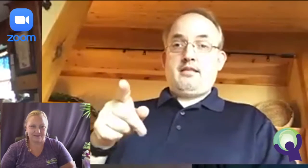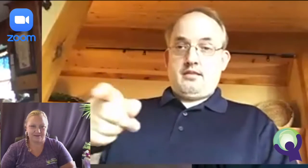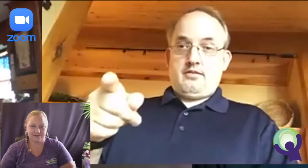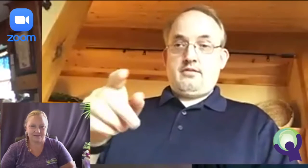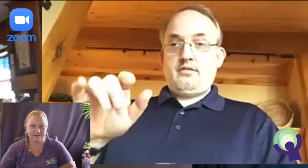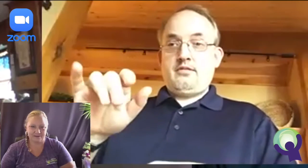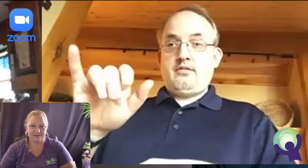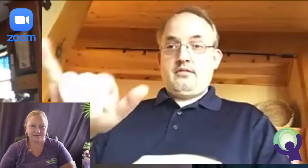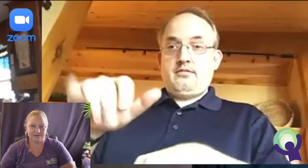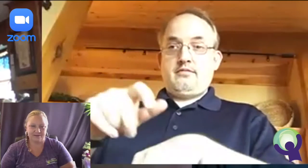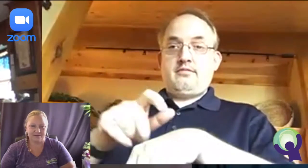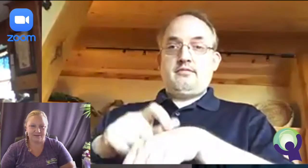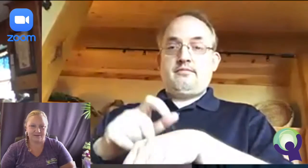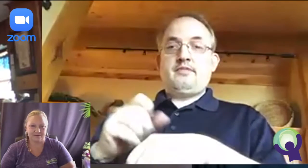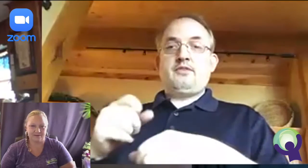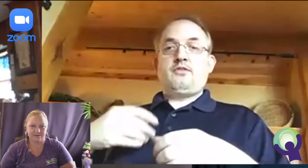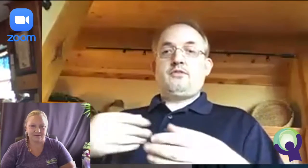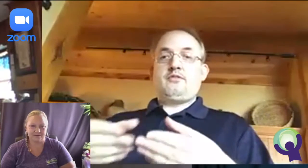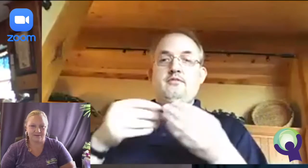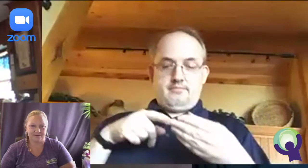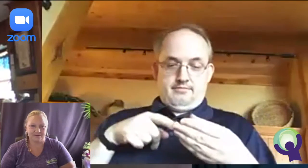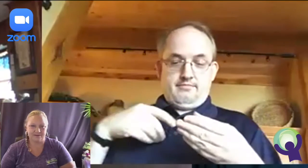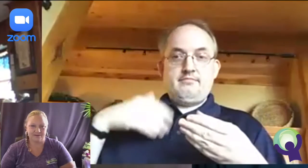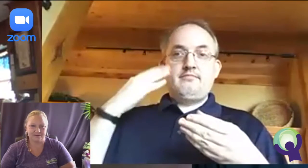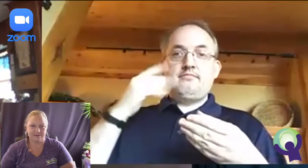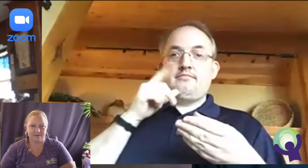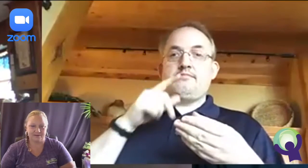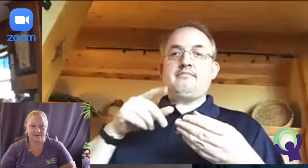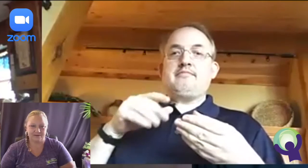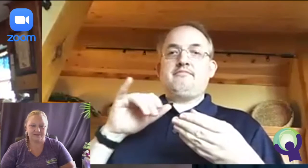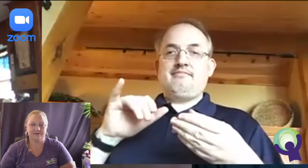actually relates to the job that I have now. It was at the time there was a lot